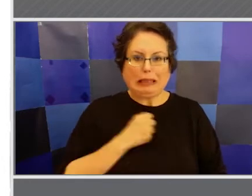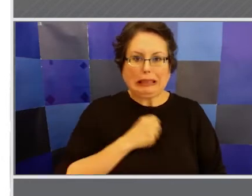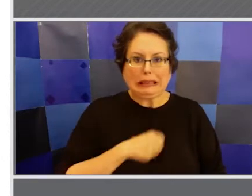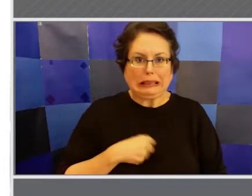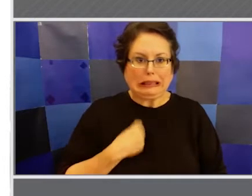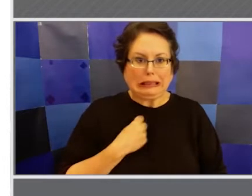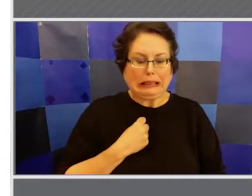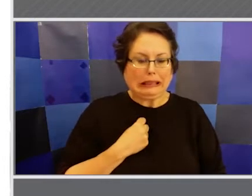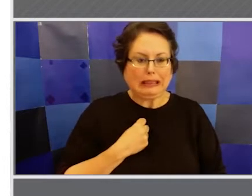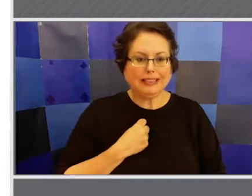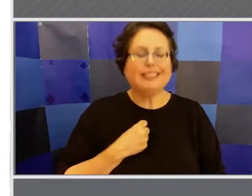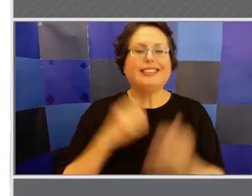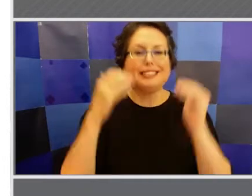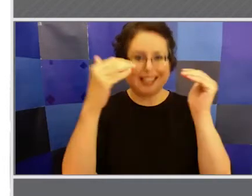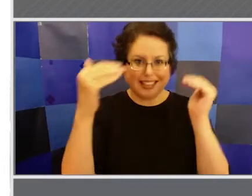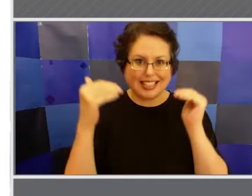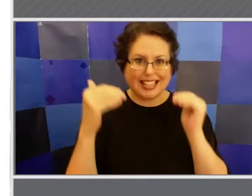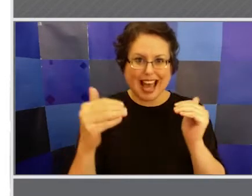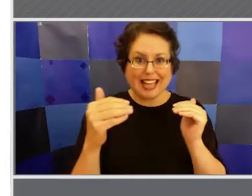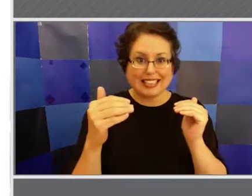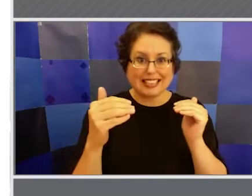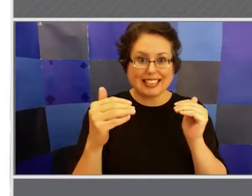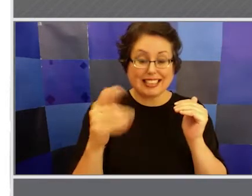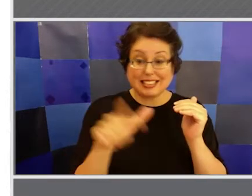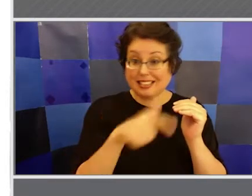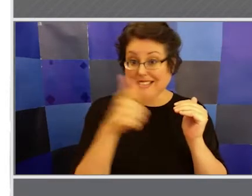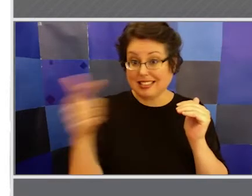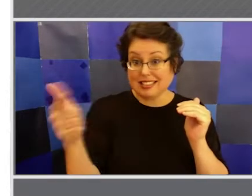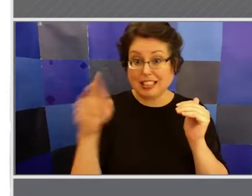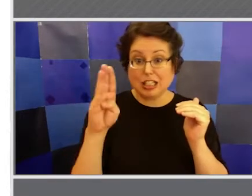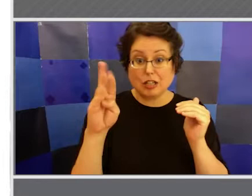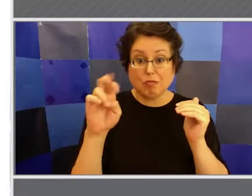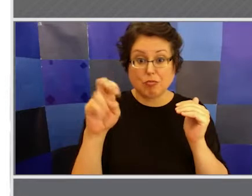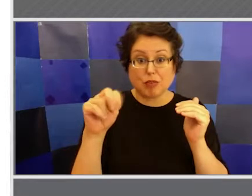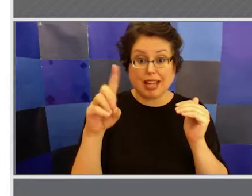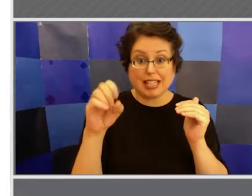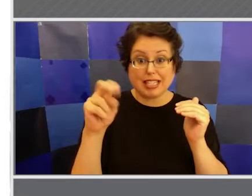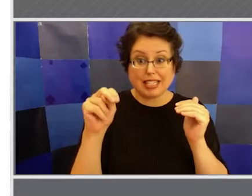So next I'm gonna pass it, oops to Brendan cutting here.